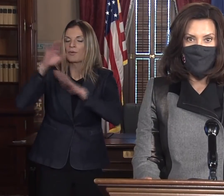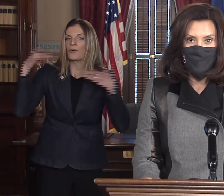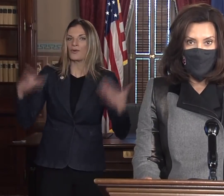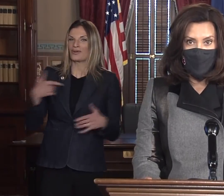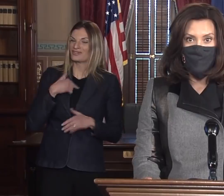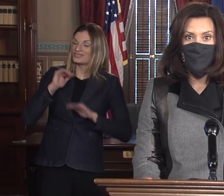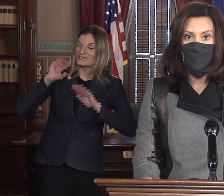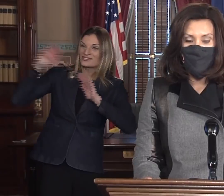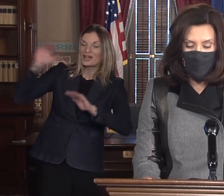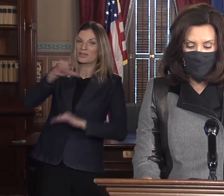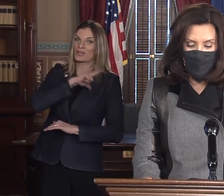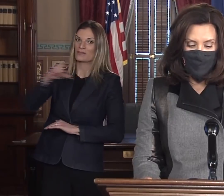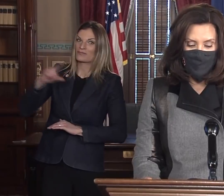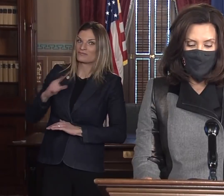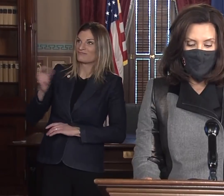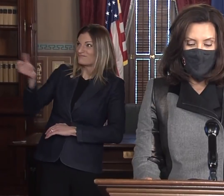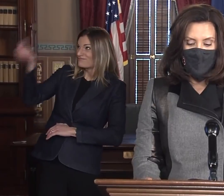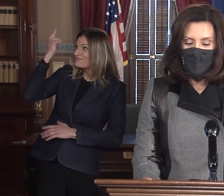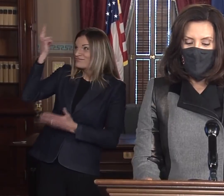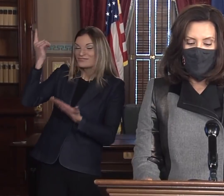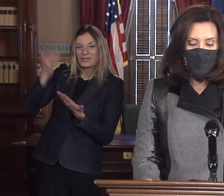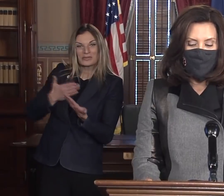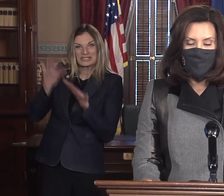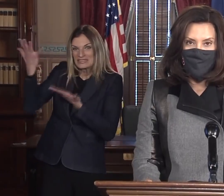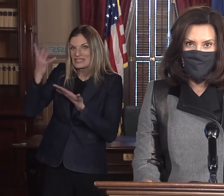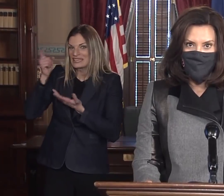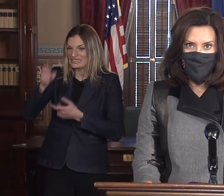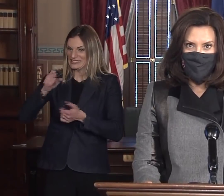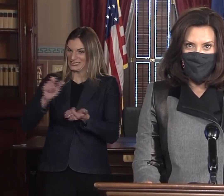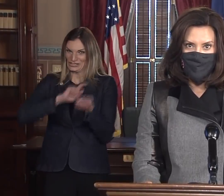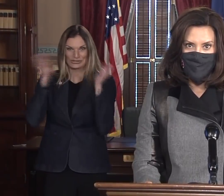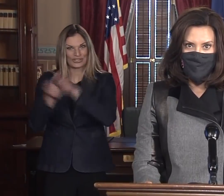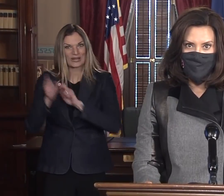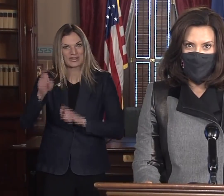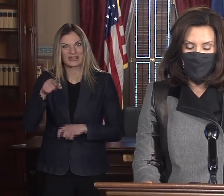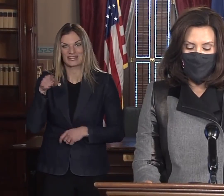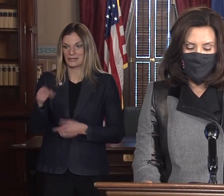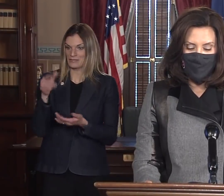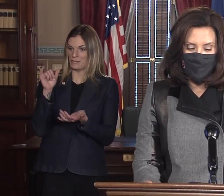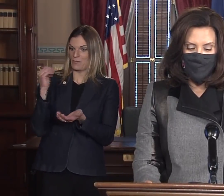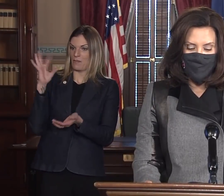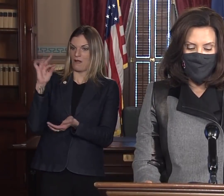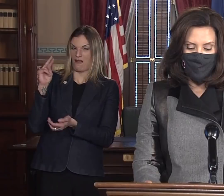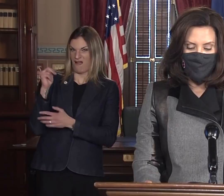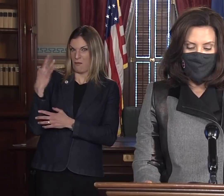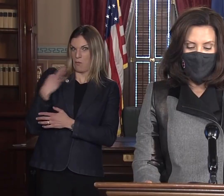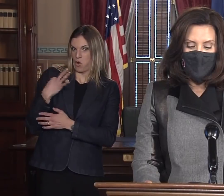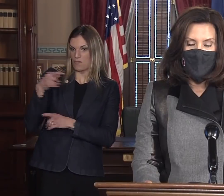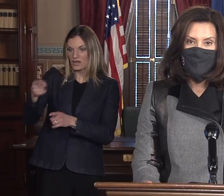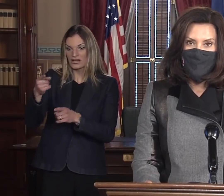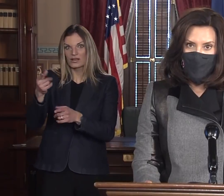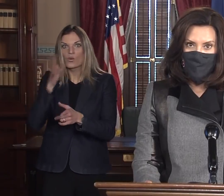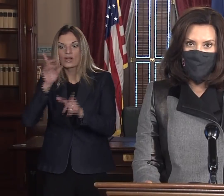BUT GIVEN THE RECENT RISE IN NUMBERS, I URGE THE LEGISLATURE TO MAKE THIS CHANGE PERMANENT.